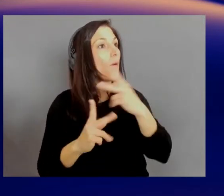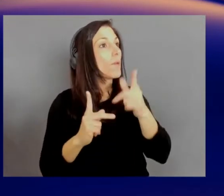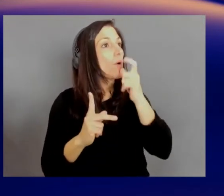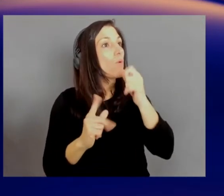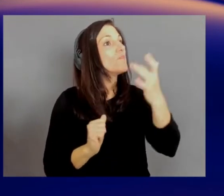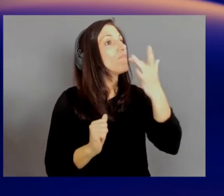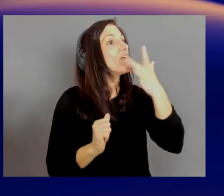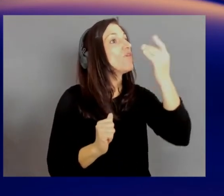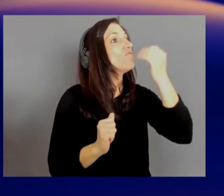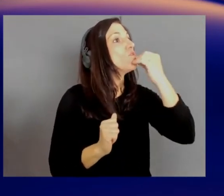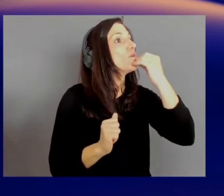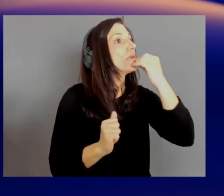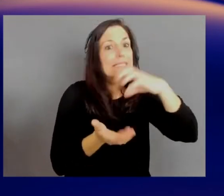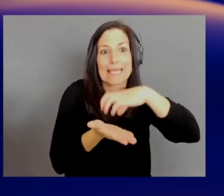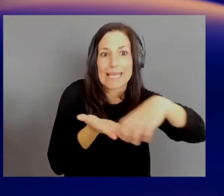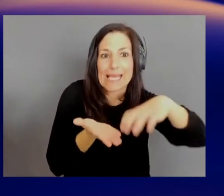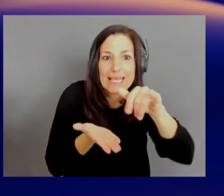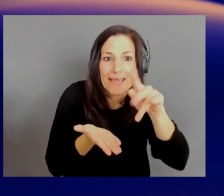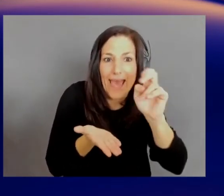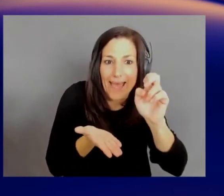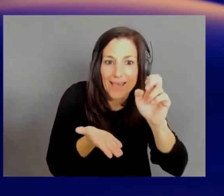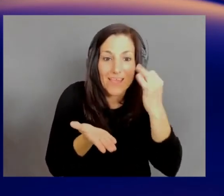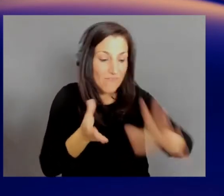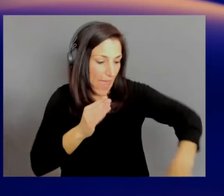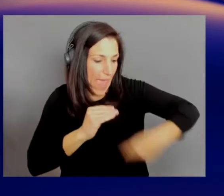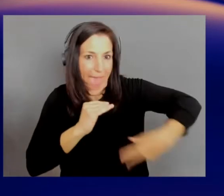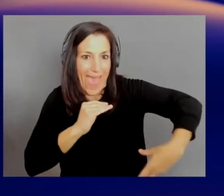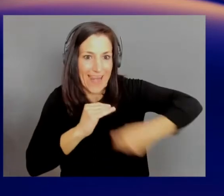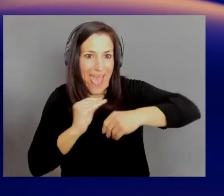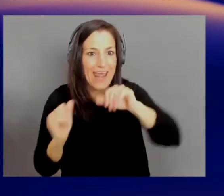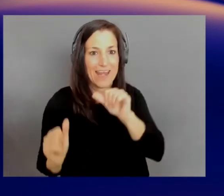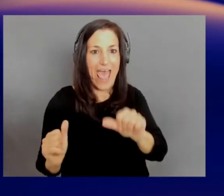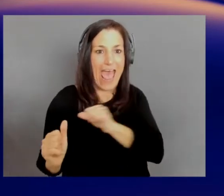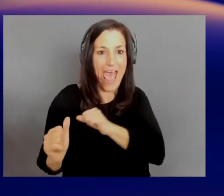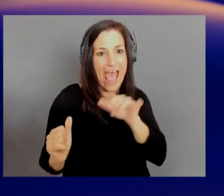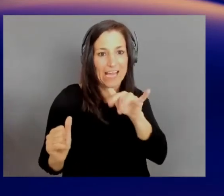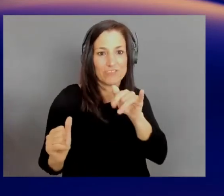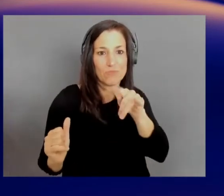you know, as I add these attributes and add these filters, you'll see those counts start to drop.